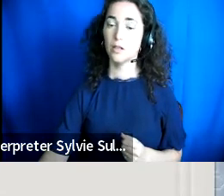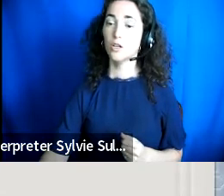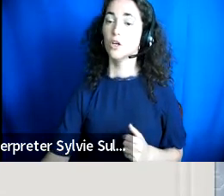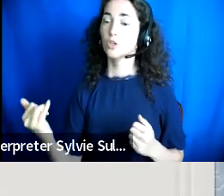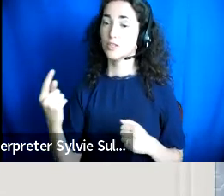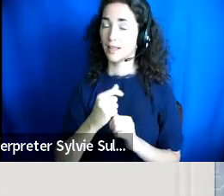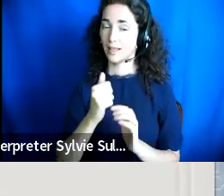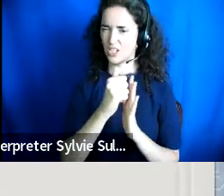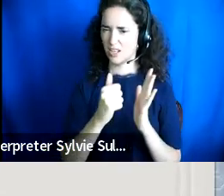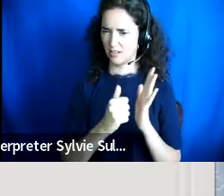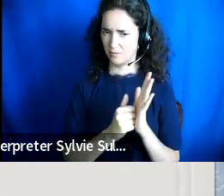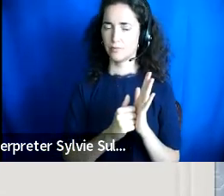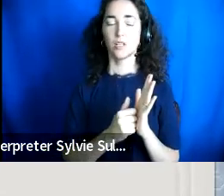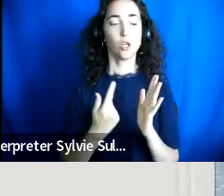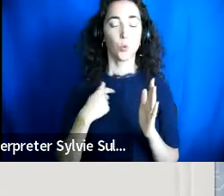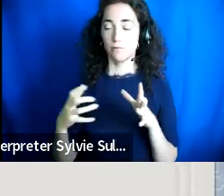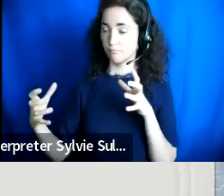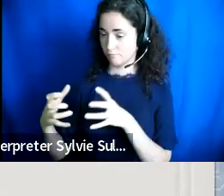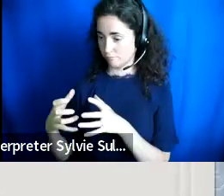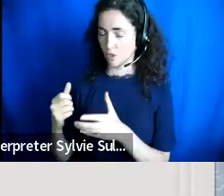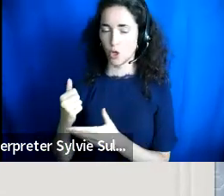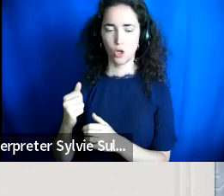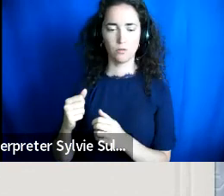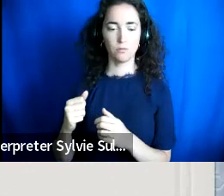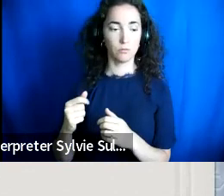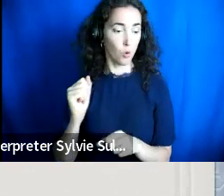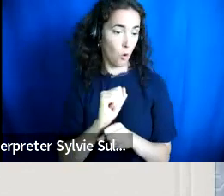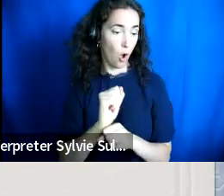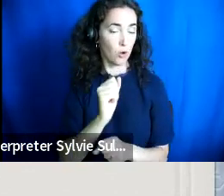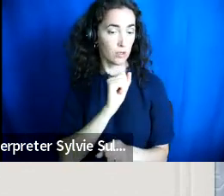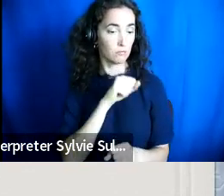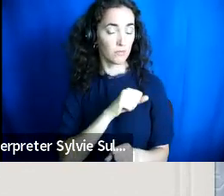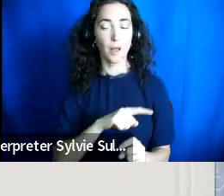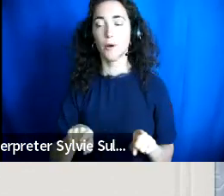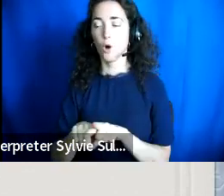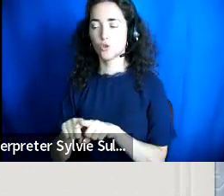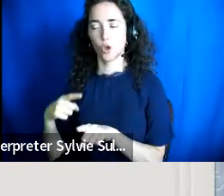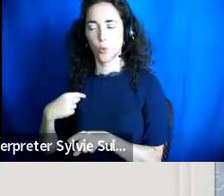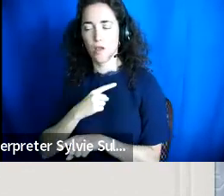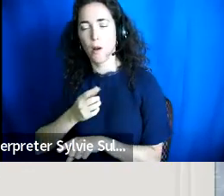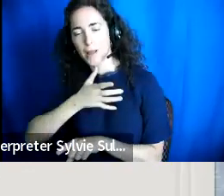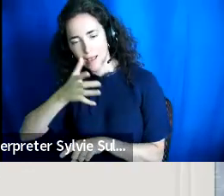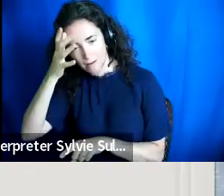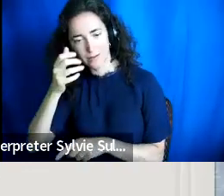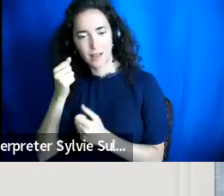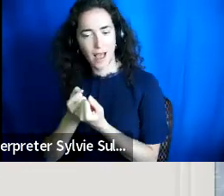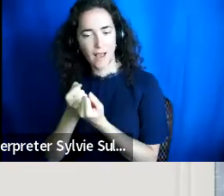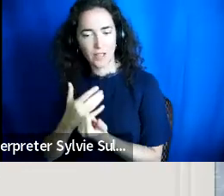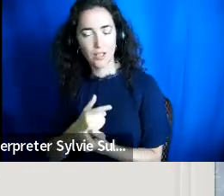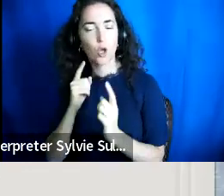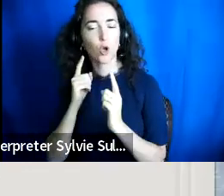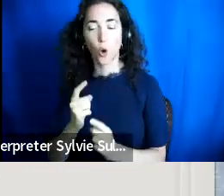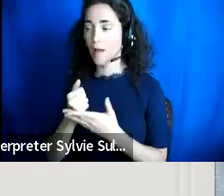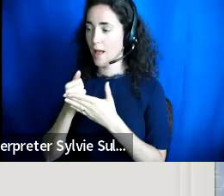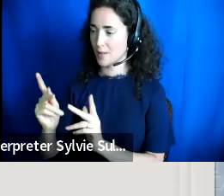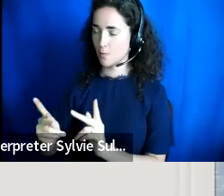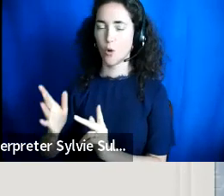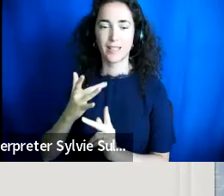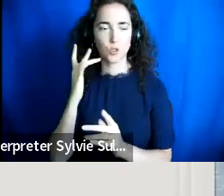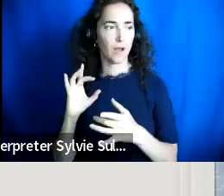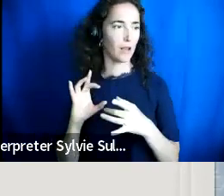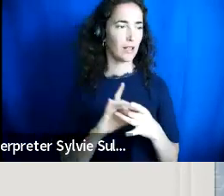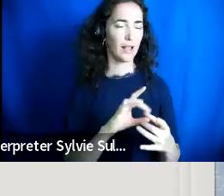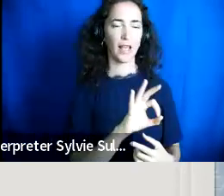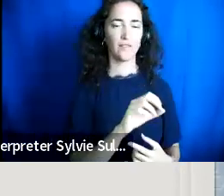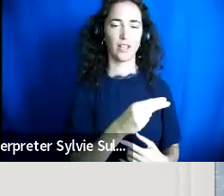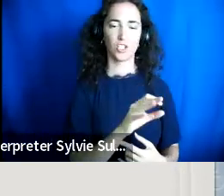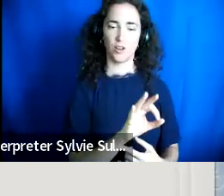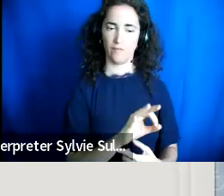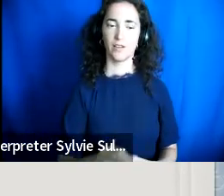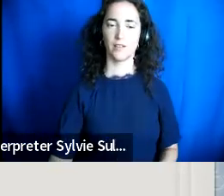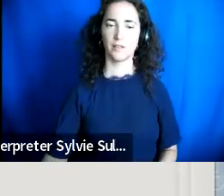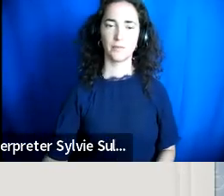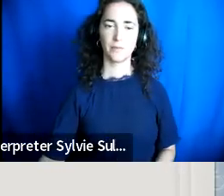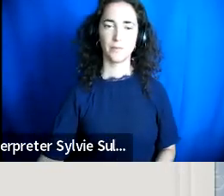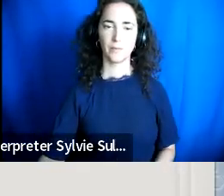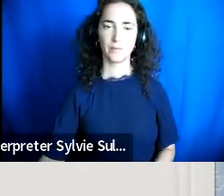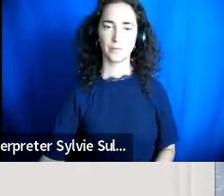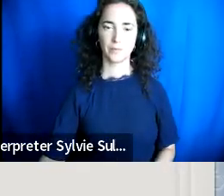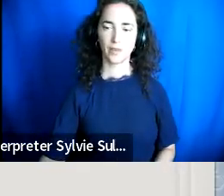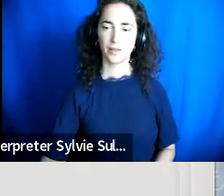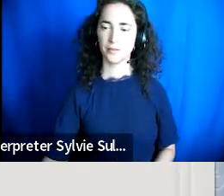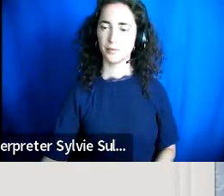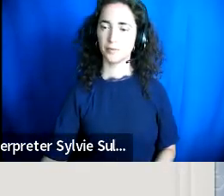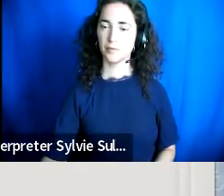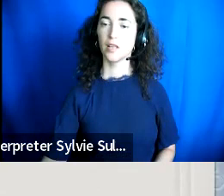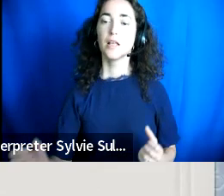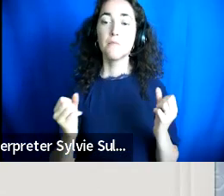We do work. add family helping families. But we're also parents you know advocates, and it's about helping people, and that's what led us to Fhf: So a lot of people ask you know how did all begin what